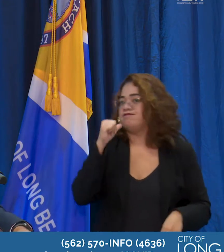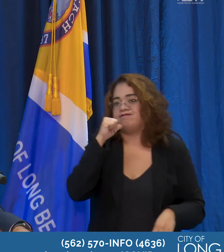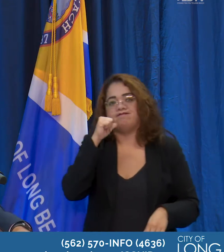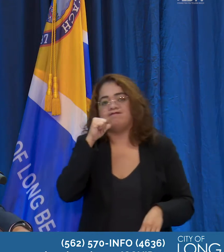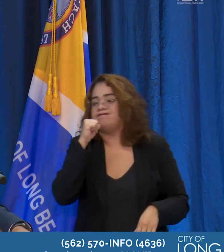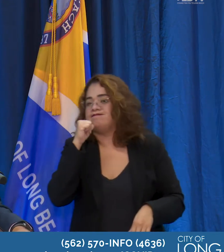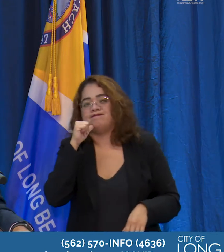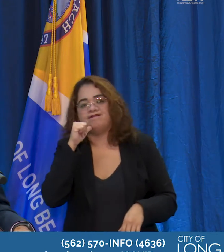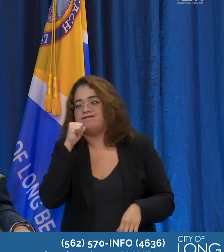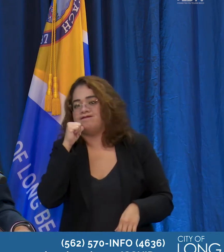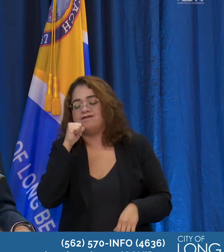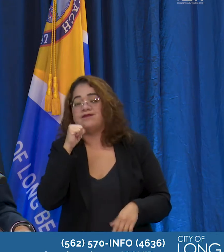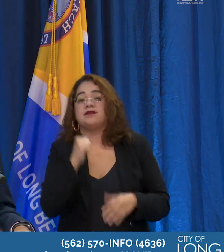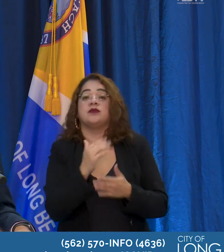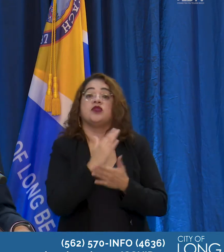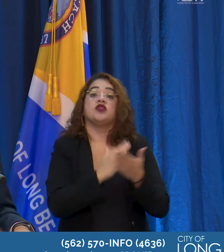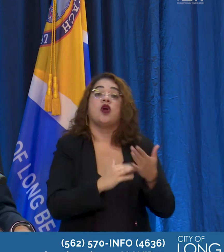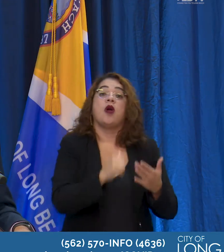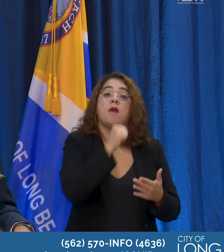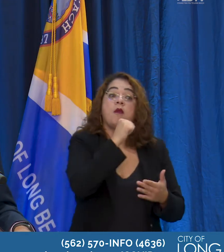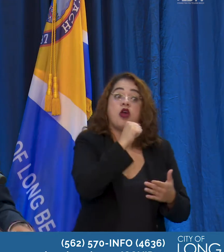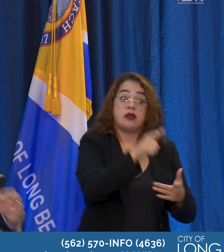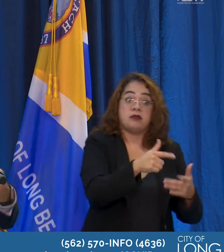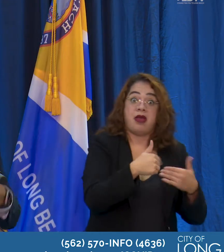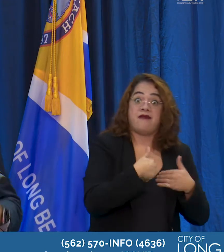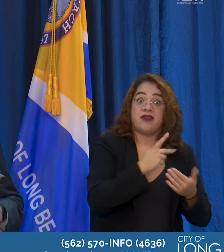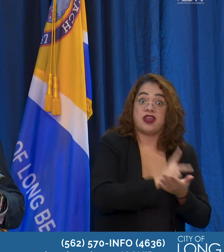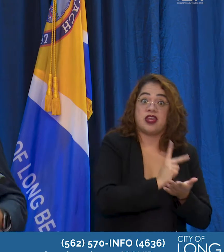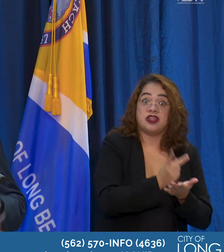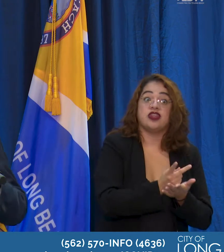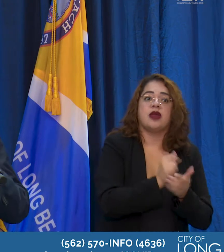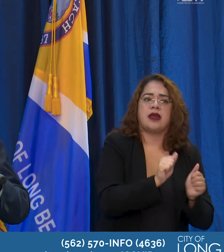We know that some bars that have kitchens have reopened but if we can get